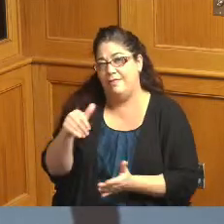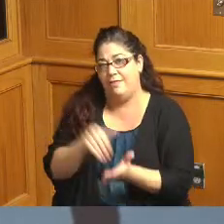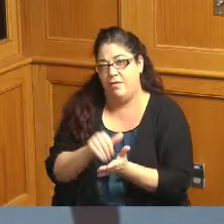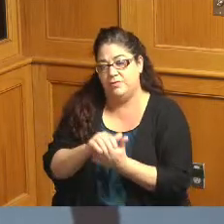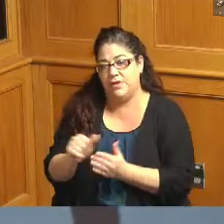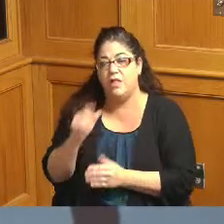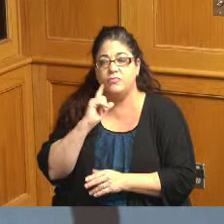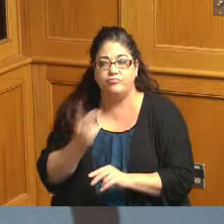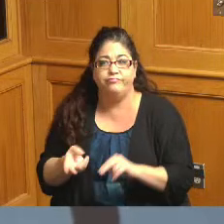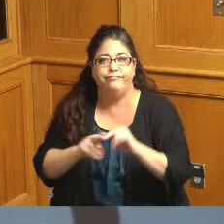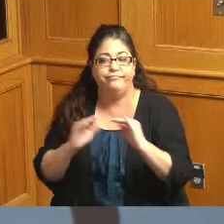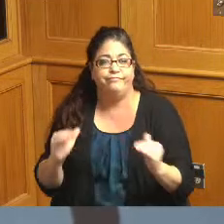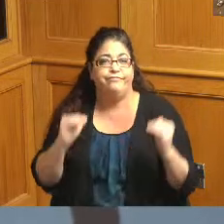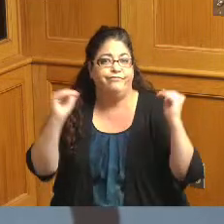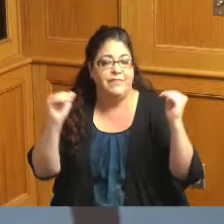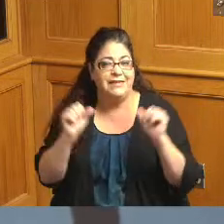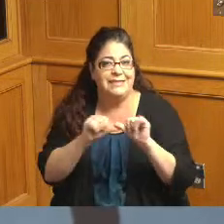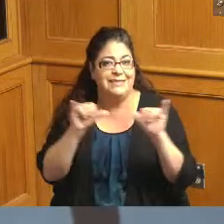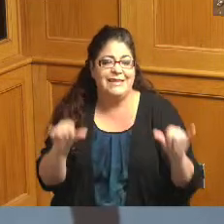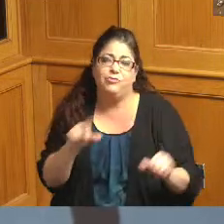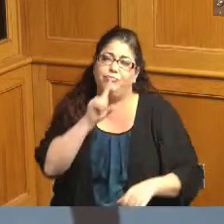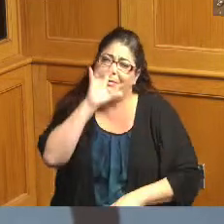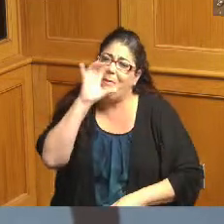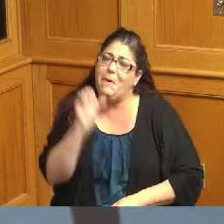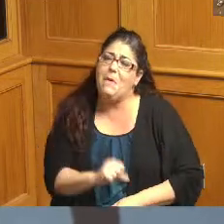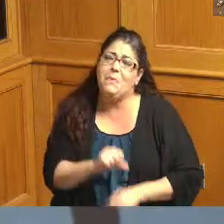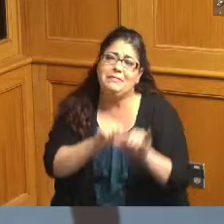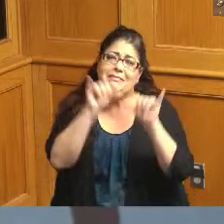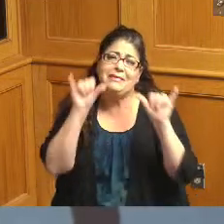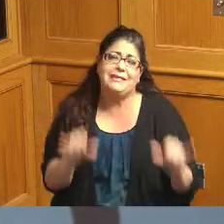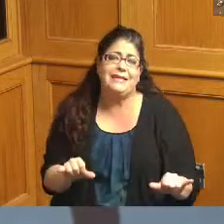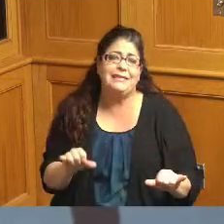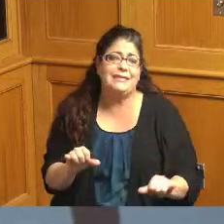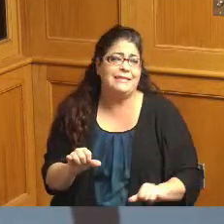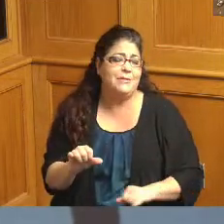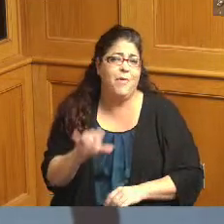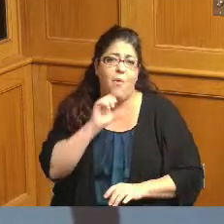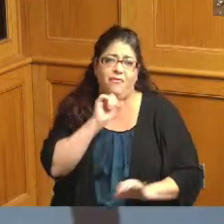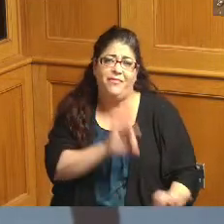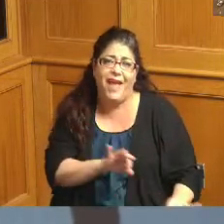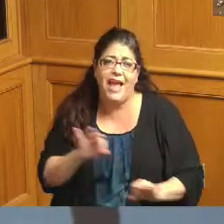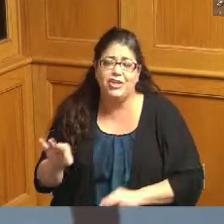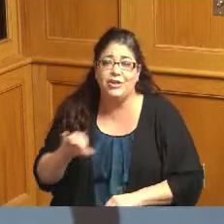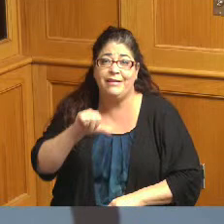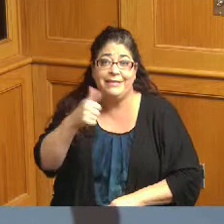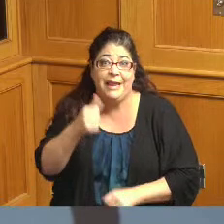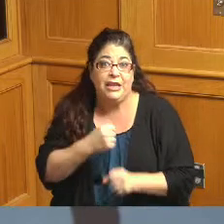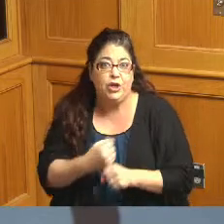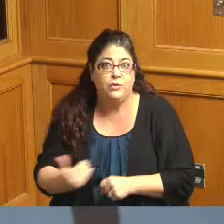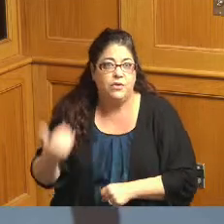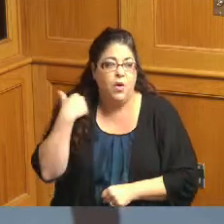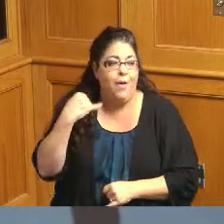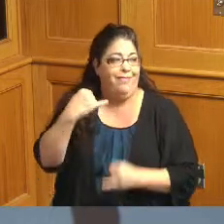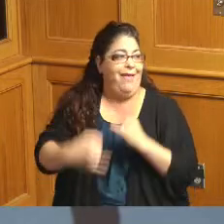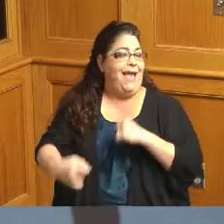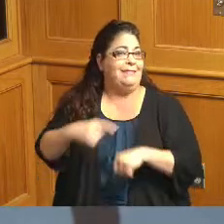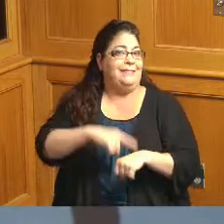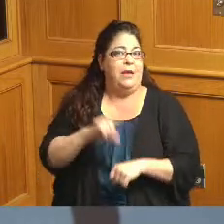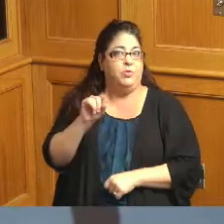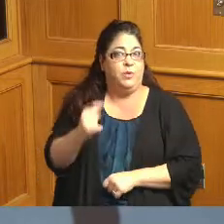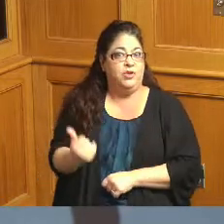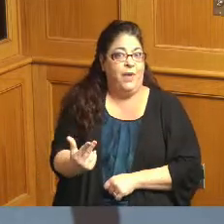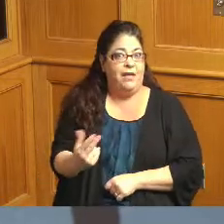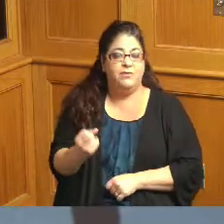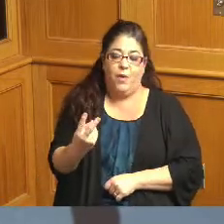current phone system is outdated we last had an upgrade 10 years ago in 2012 so that that's